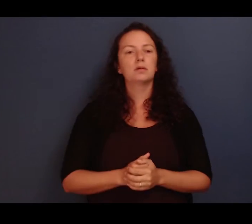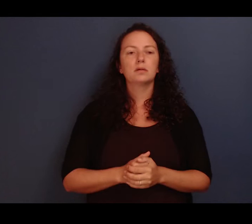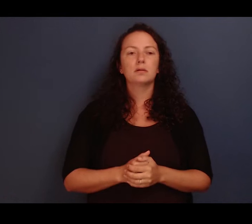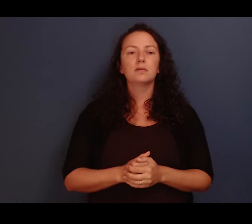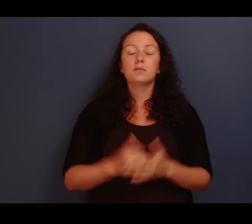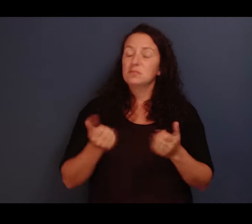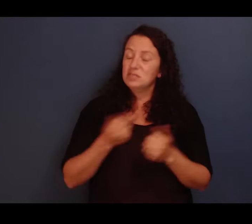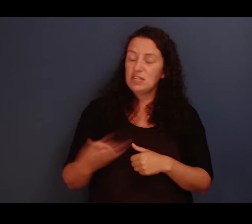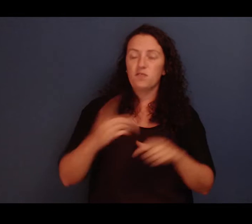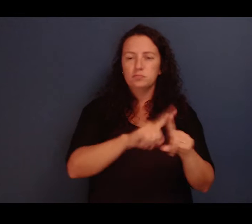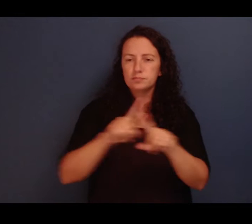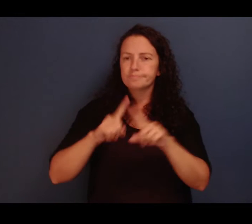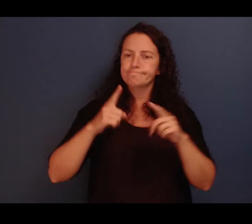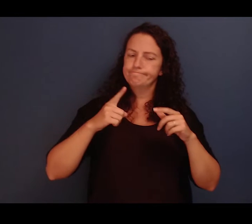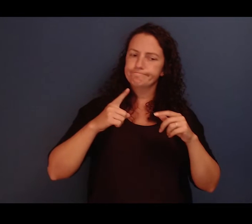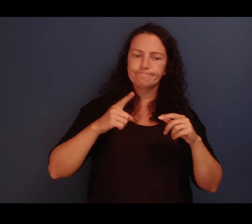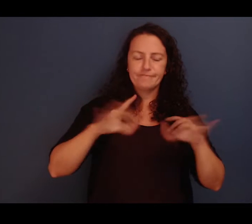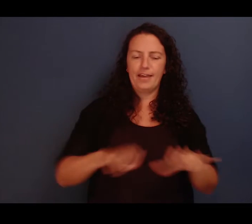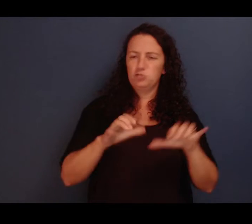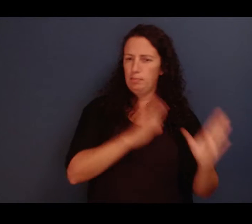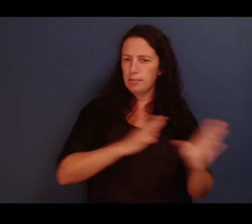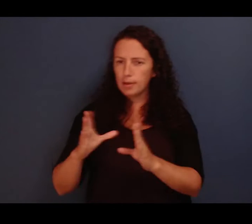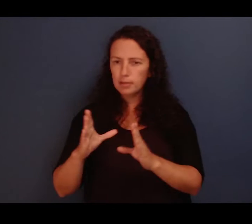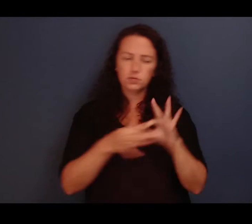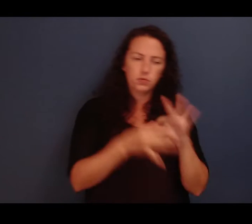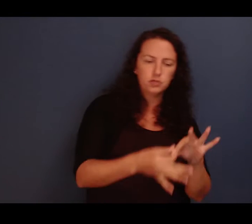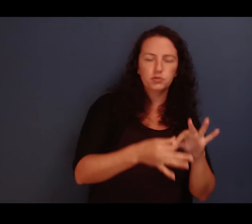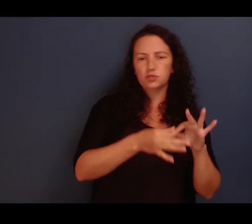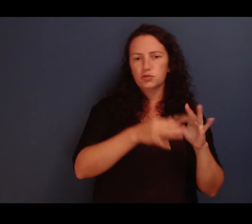Several interconnected action plans around these strategic themes and initiatives have